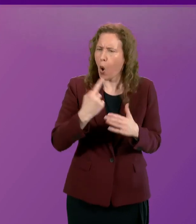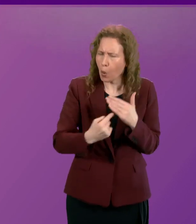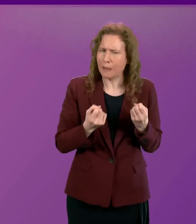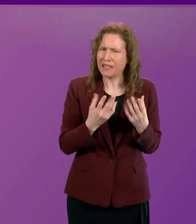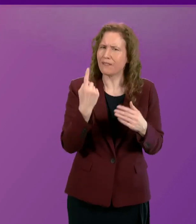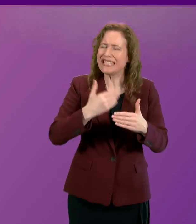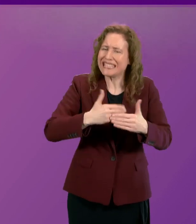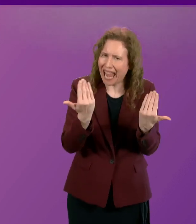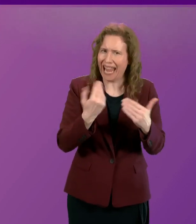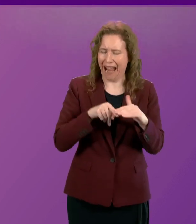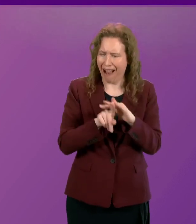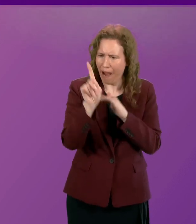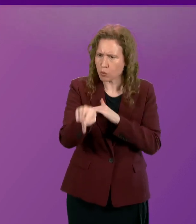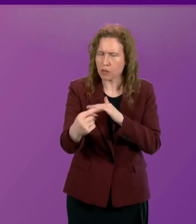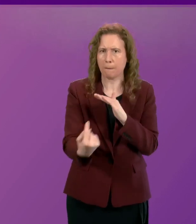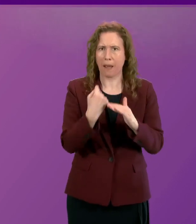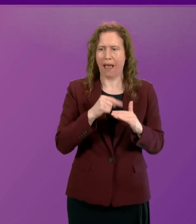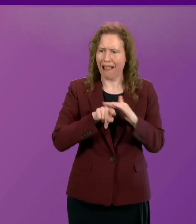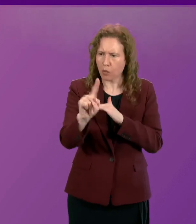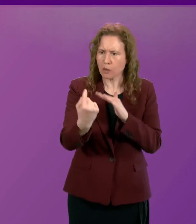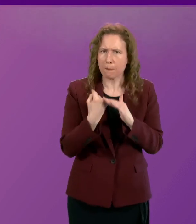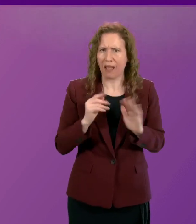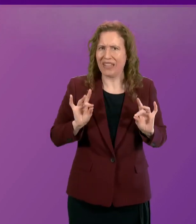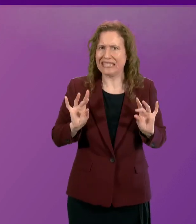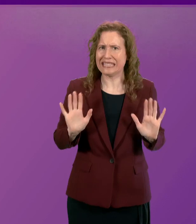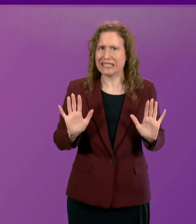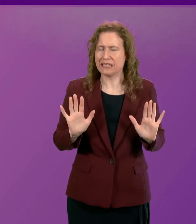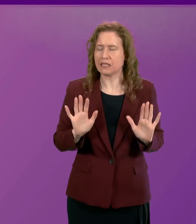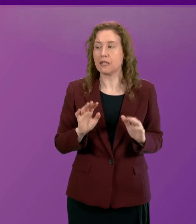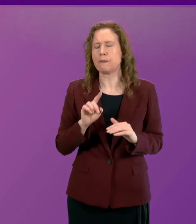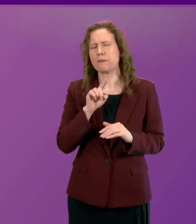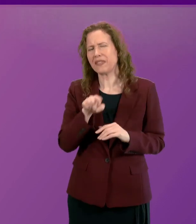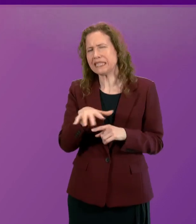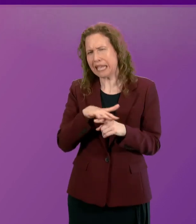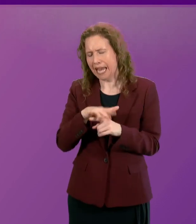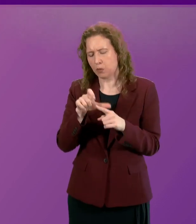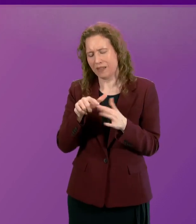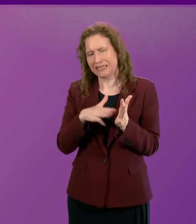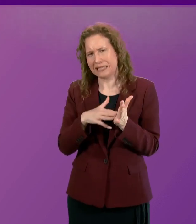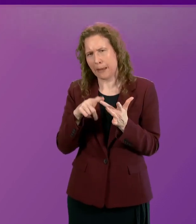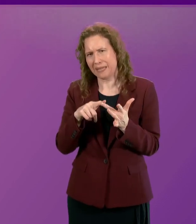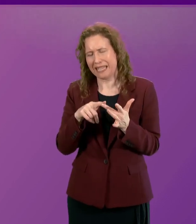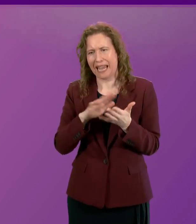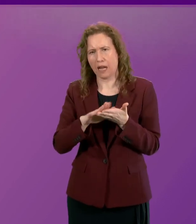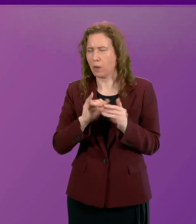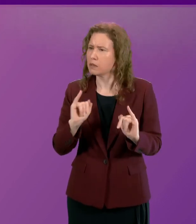As I have indicated before in the Parliament, Demi Hannaway’s case is tragic, and I express